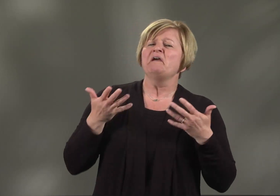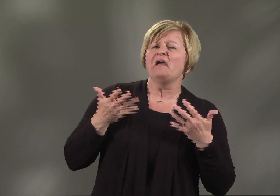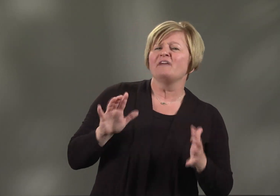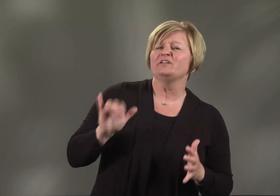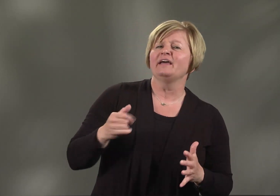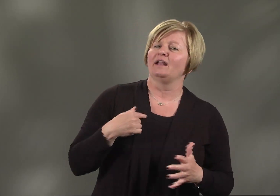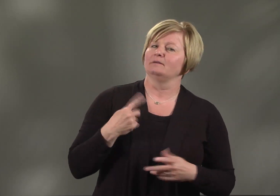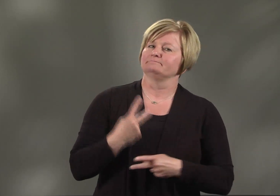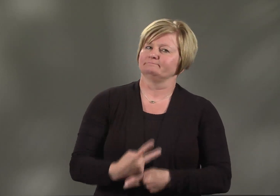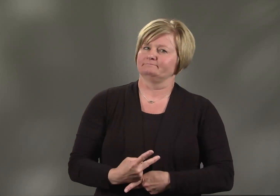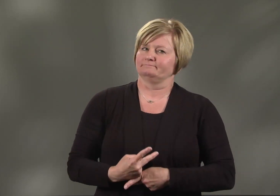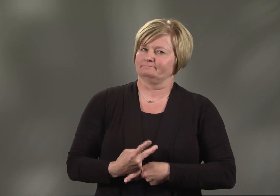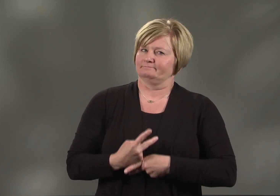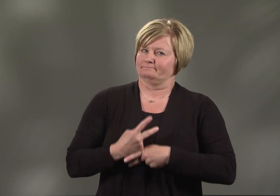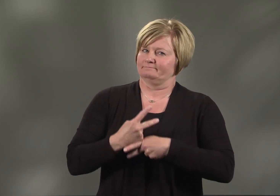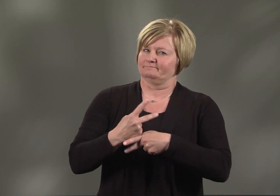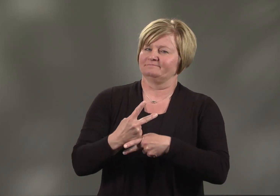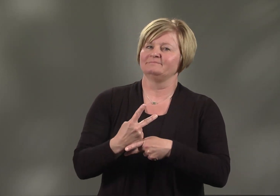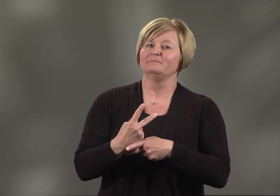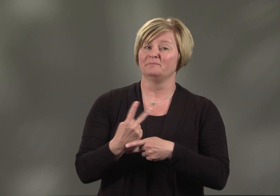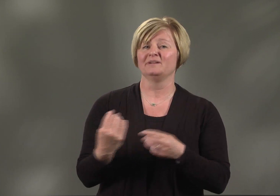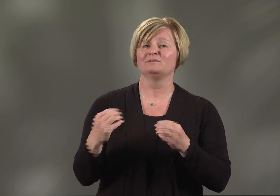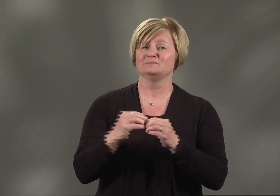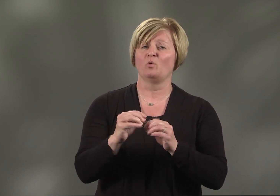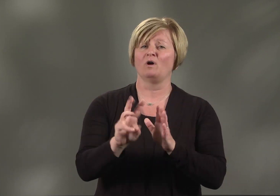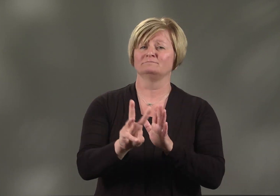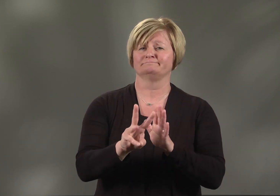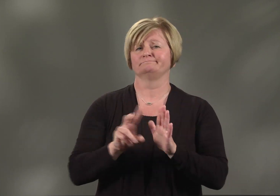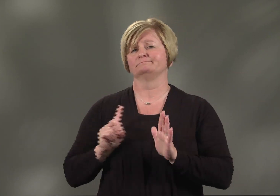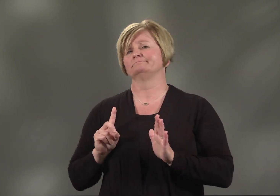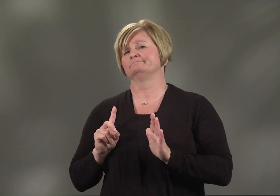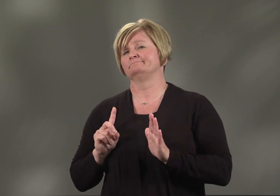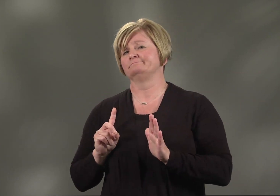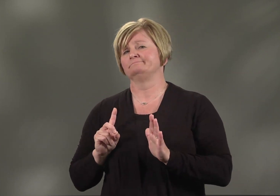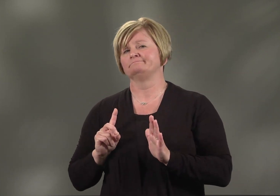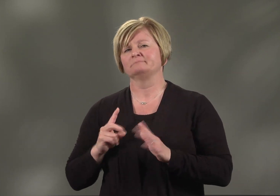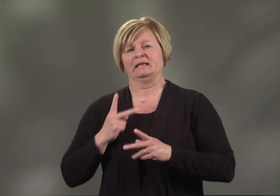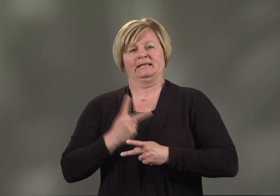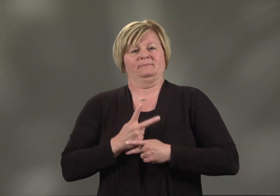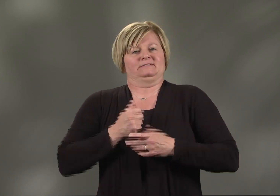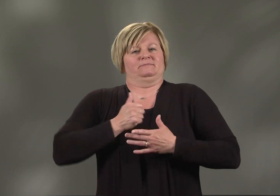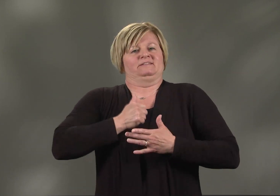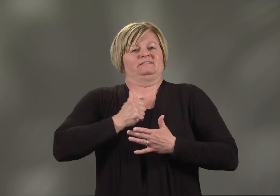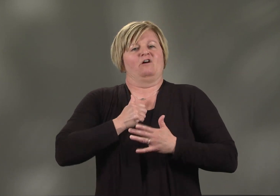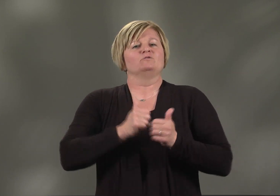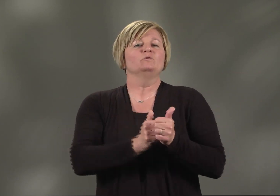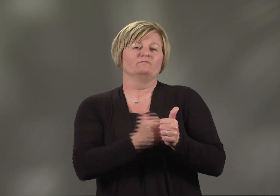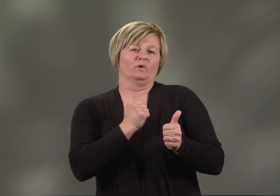After that, I was more careful but withdrew a bit, keeping to myself to avoid getting in trouble.